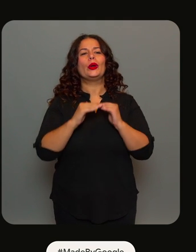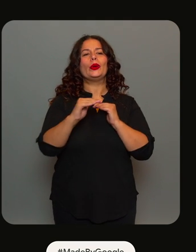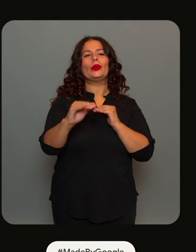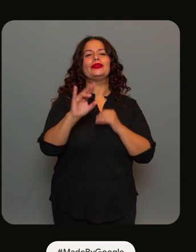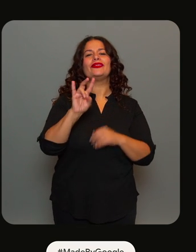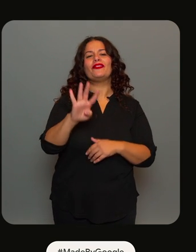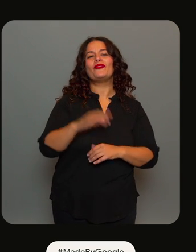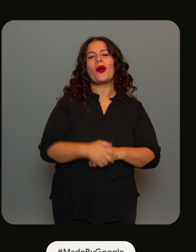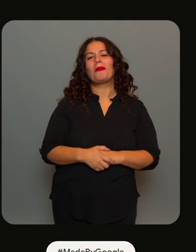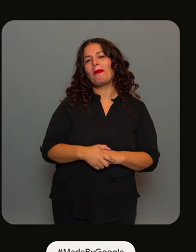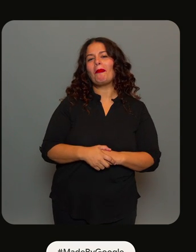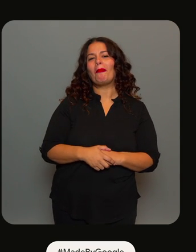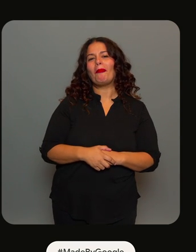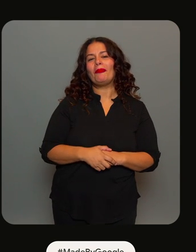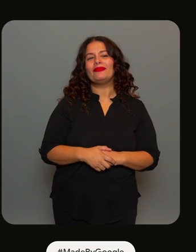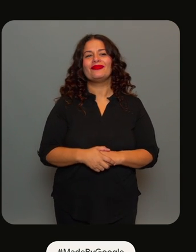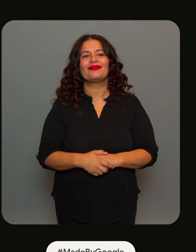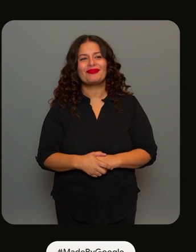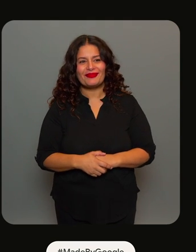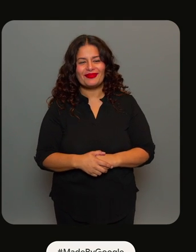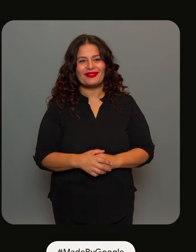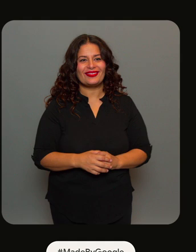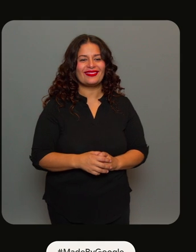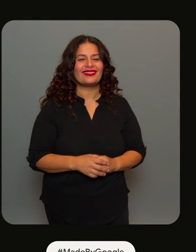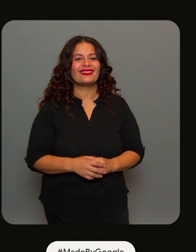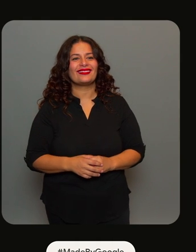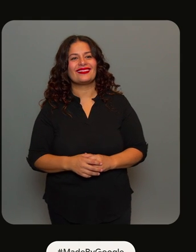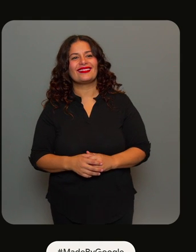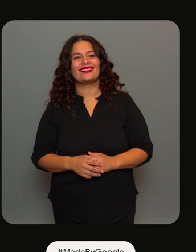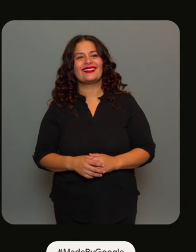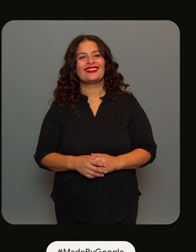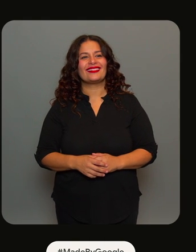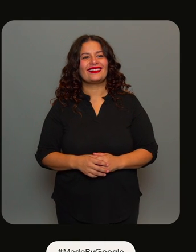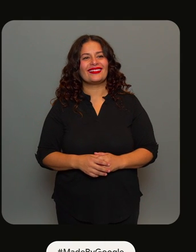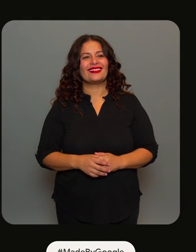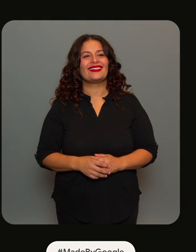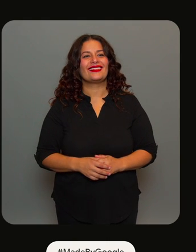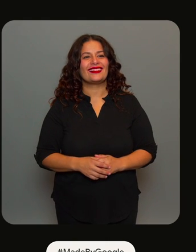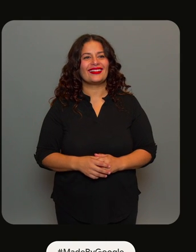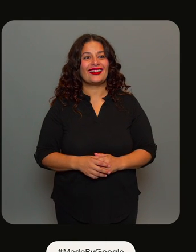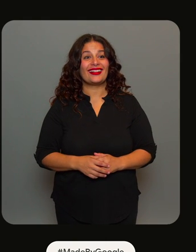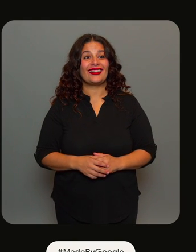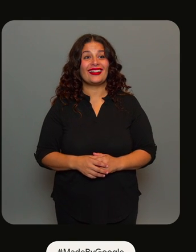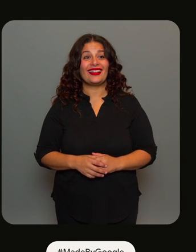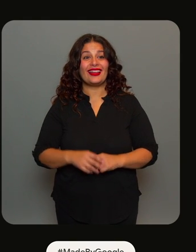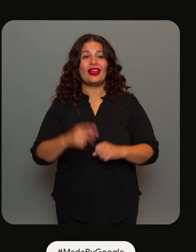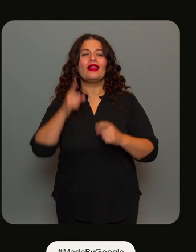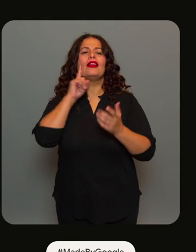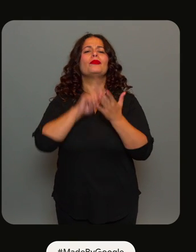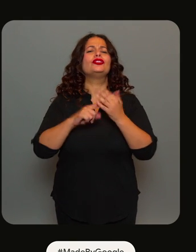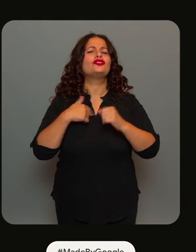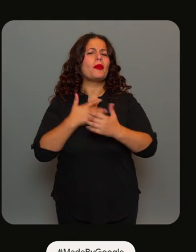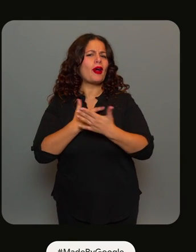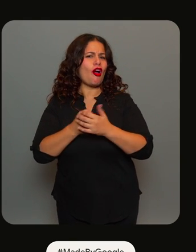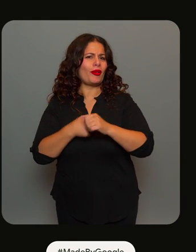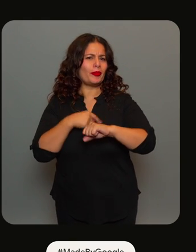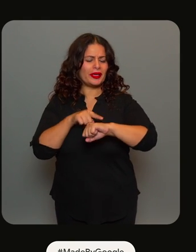It's 101. Cool 74. Let's see, what's my heart rate? It's 91, so it's a little elevated.